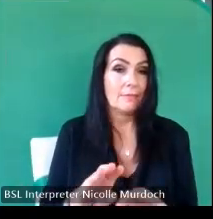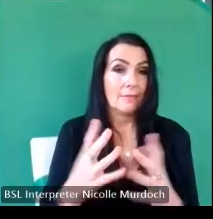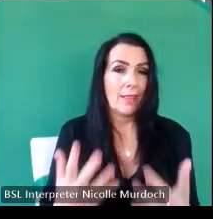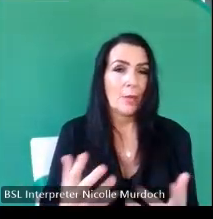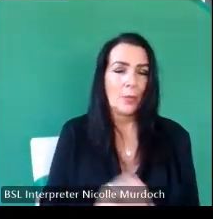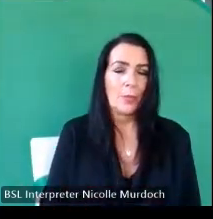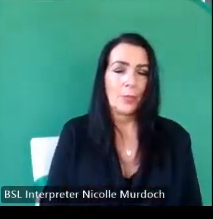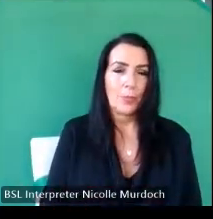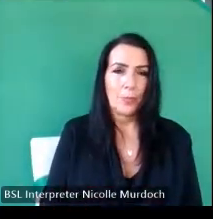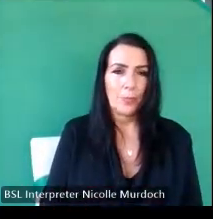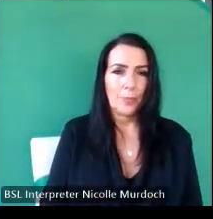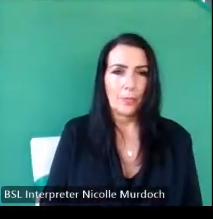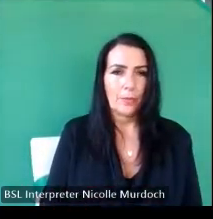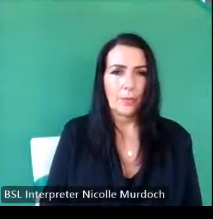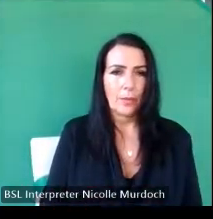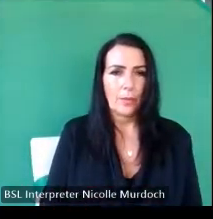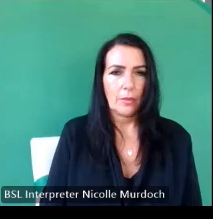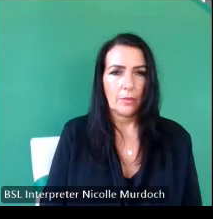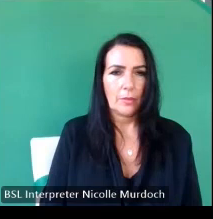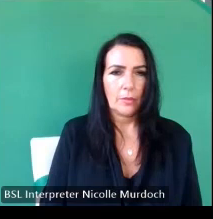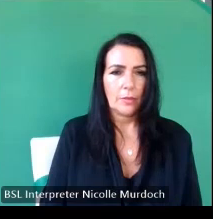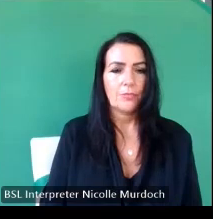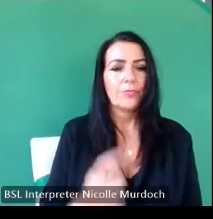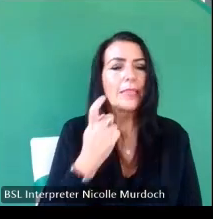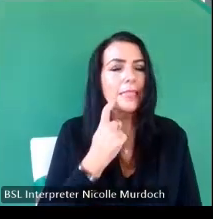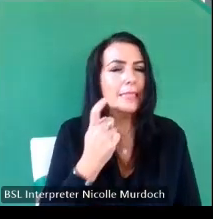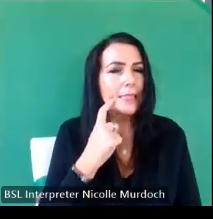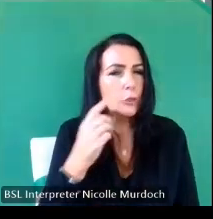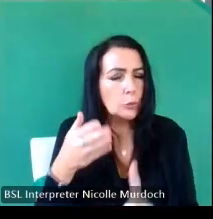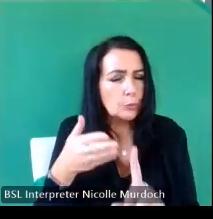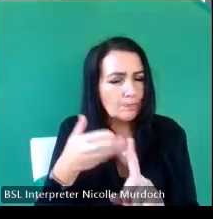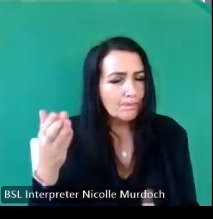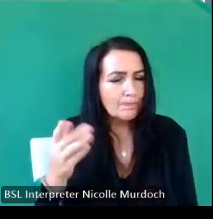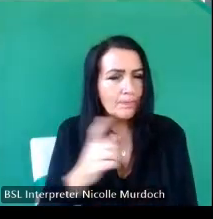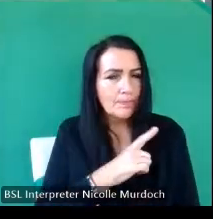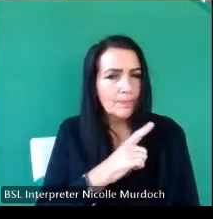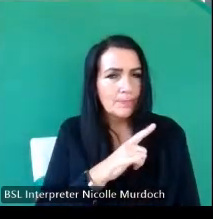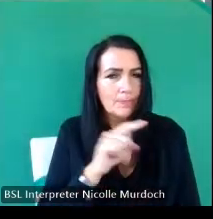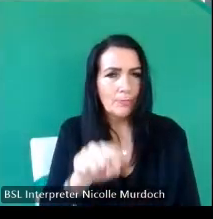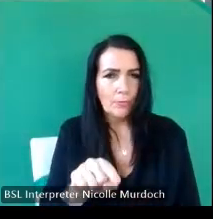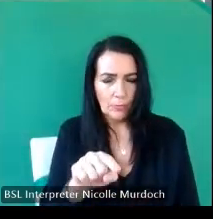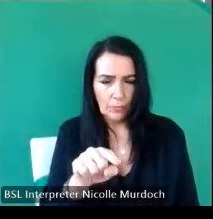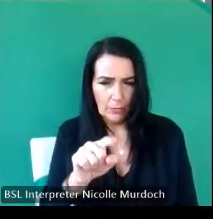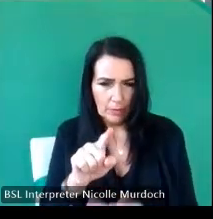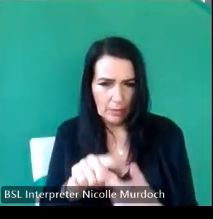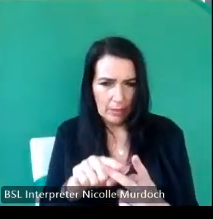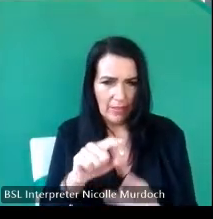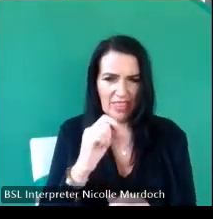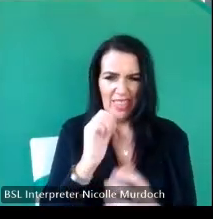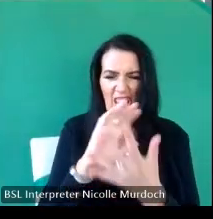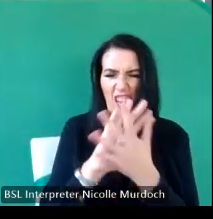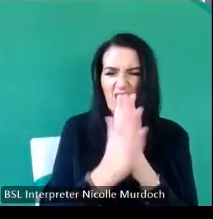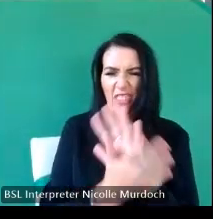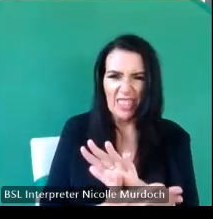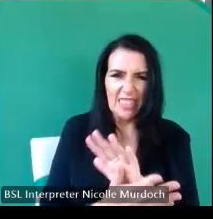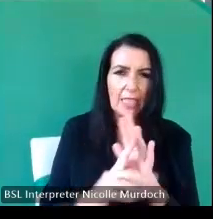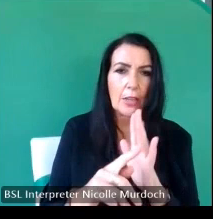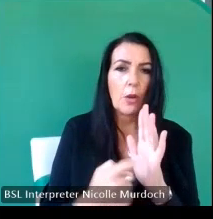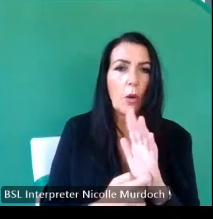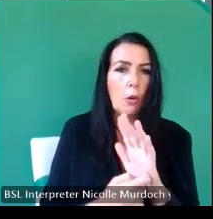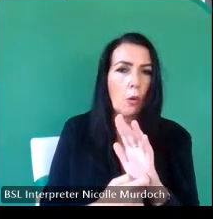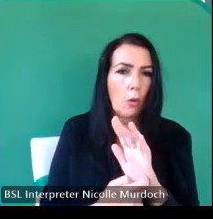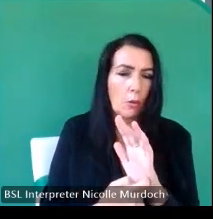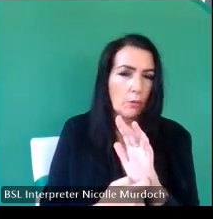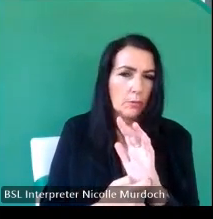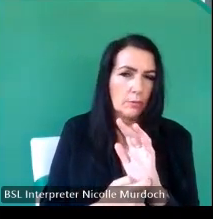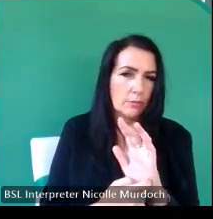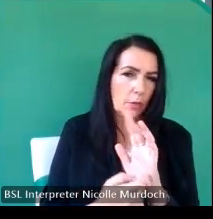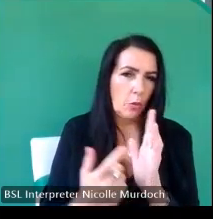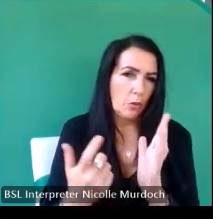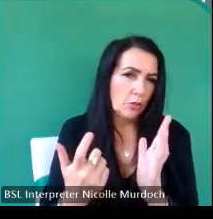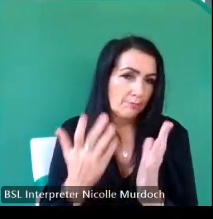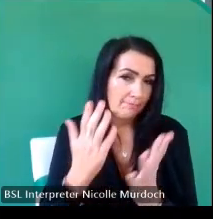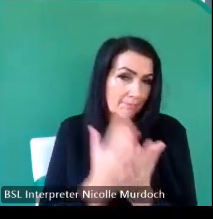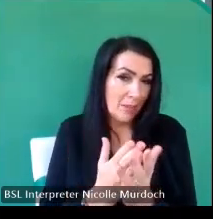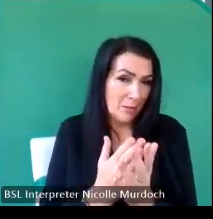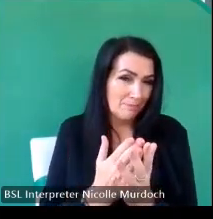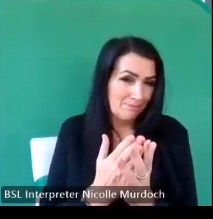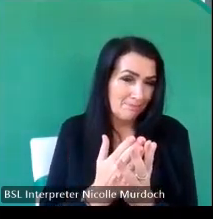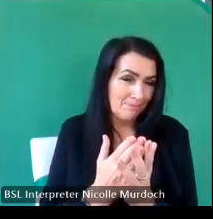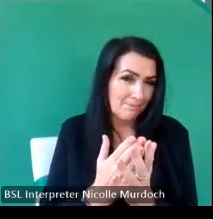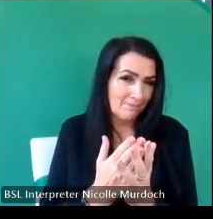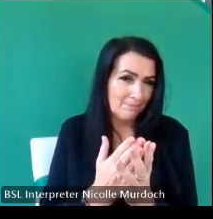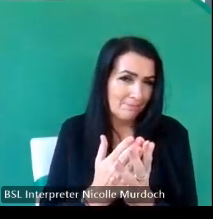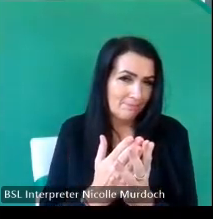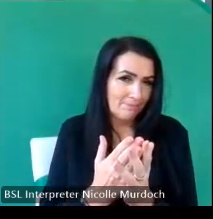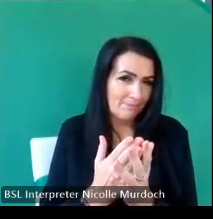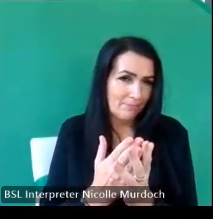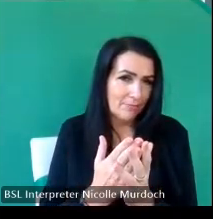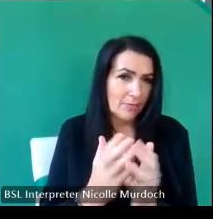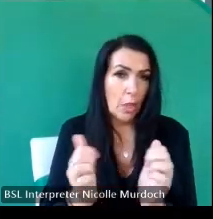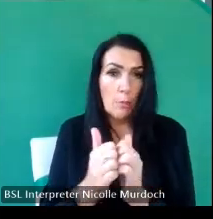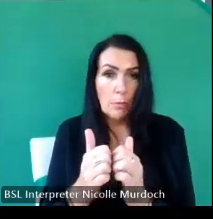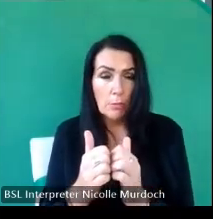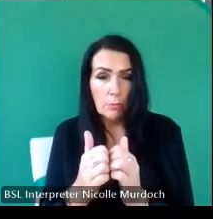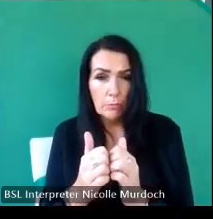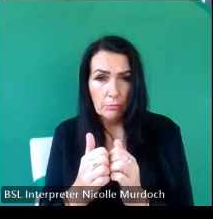relatively easy to tell if uh they are graffiti or witches marks or a aort yeah that's the one